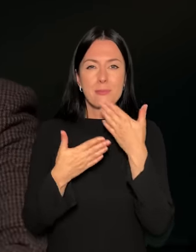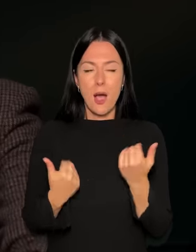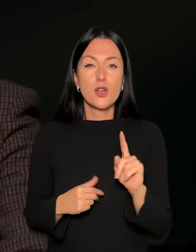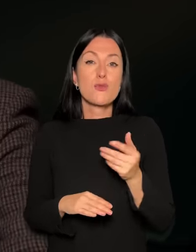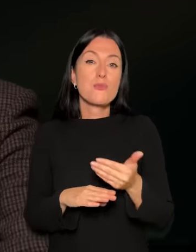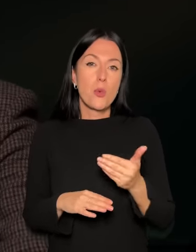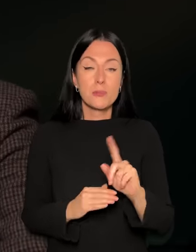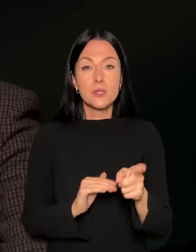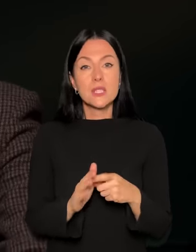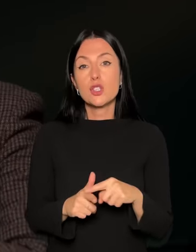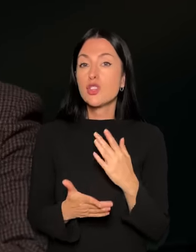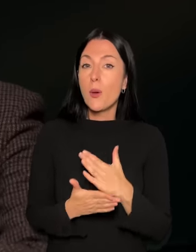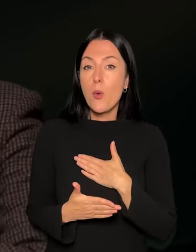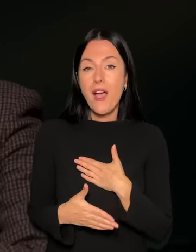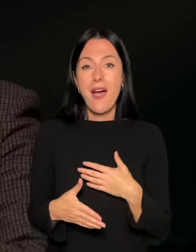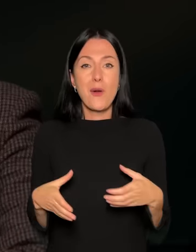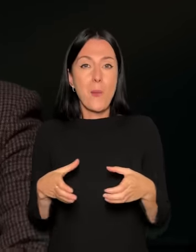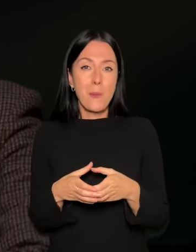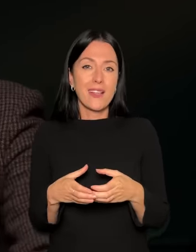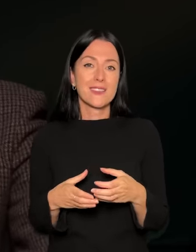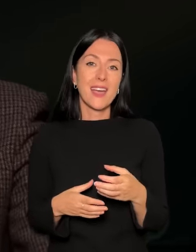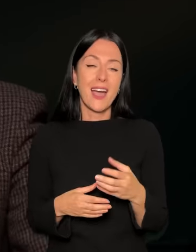and then I'll find out if my company is inclusive.